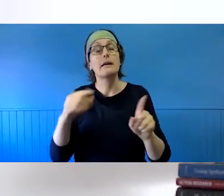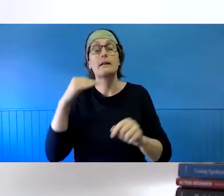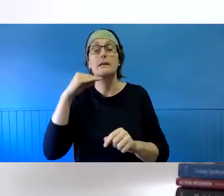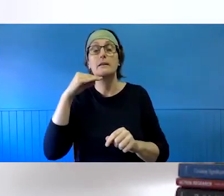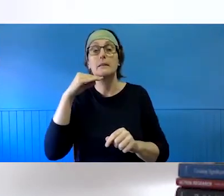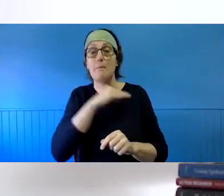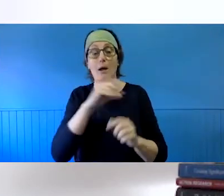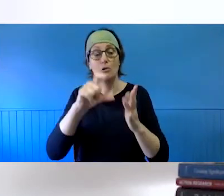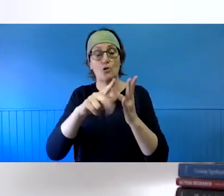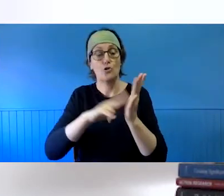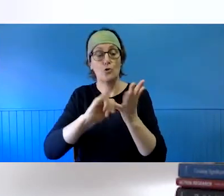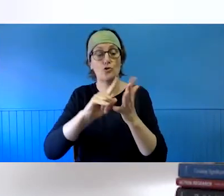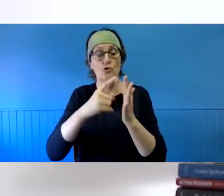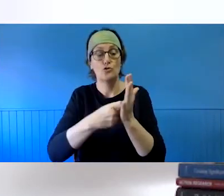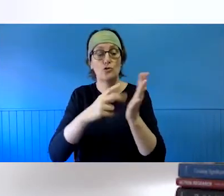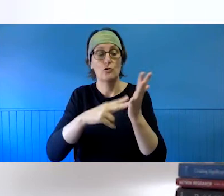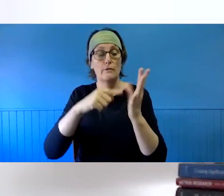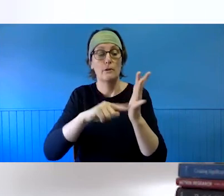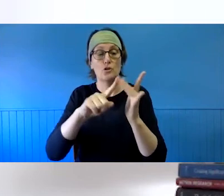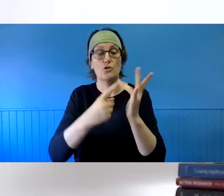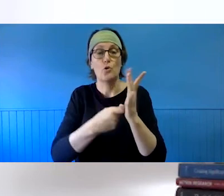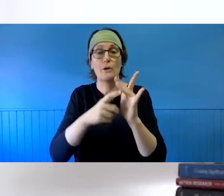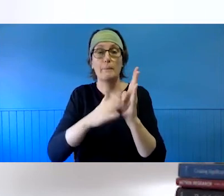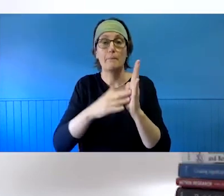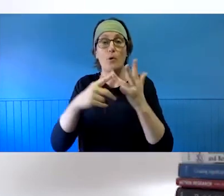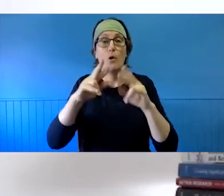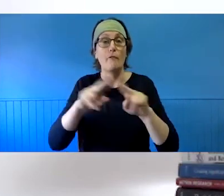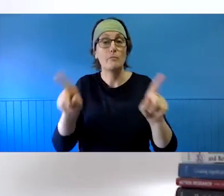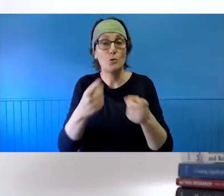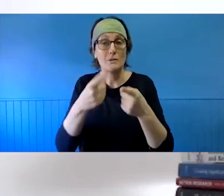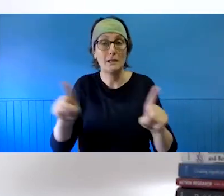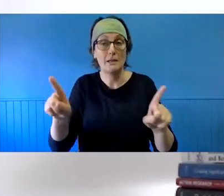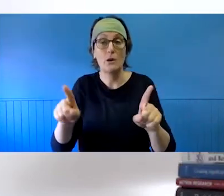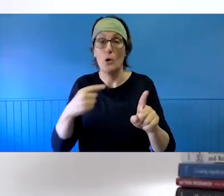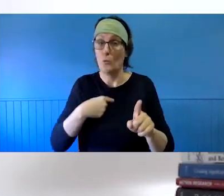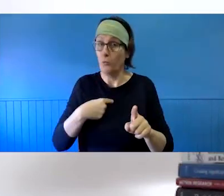of Music, we've made a decision to put our classes into the